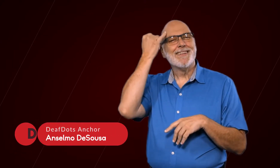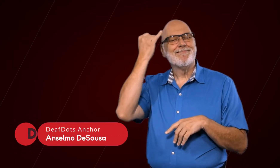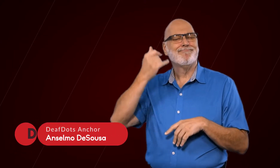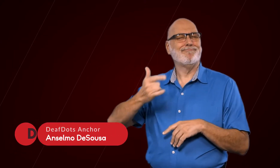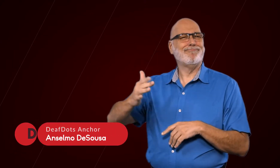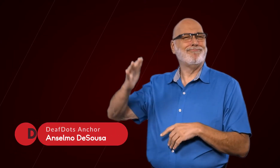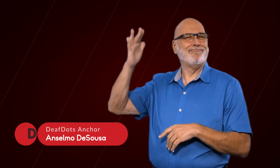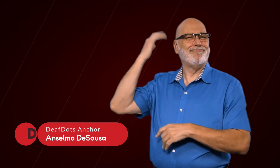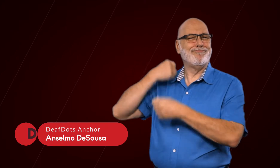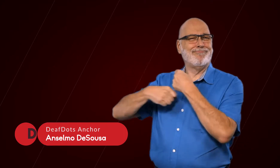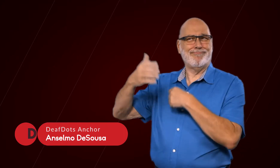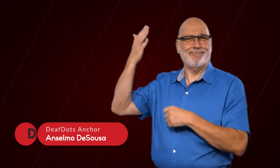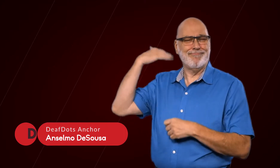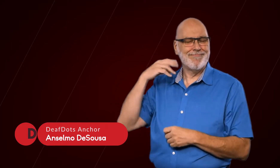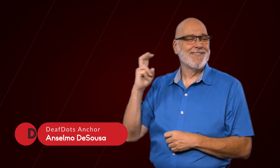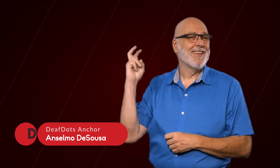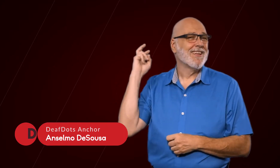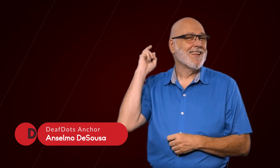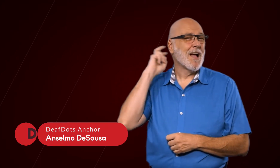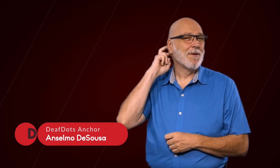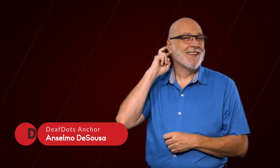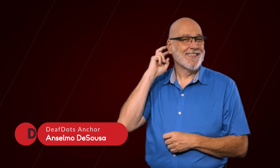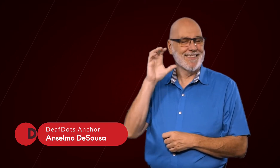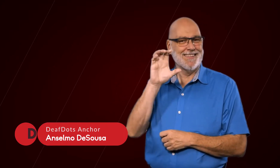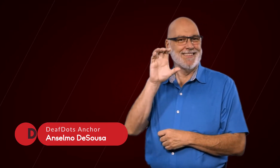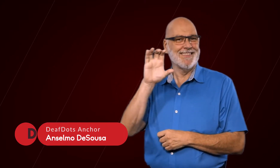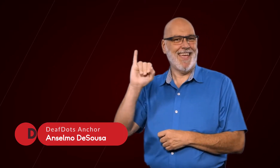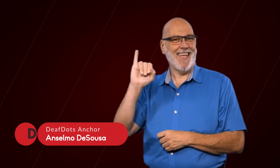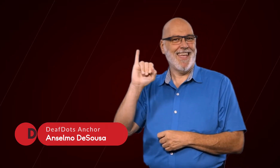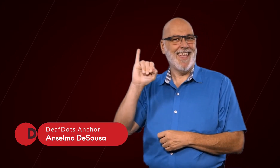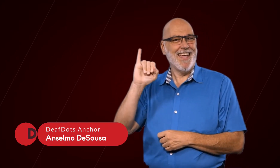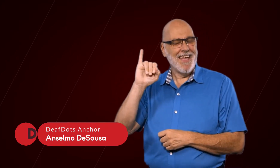Like “cochlear implant” was years ago.